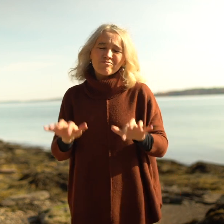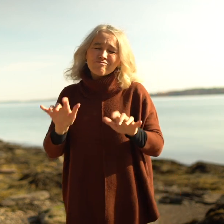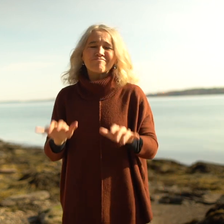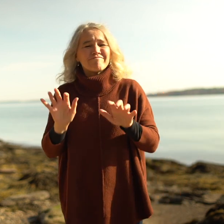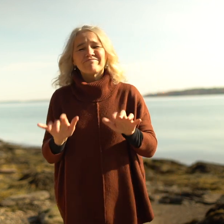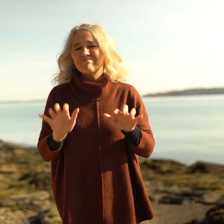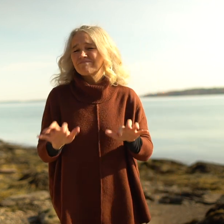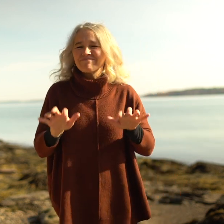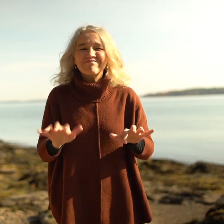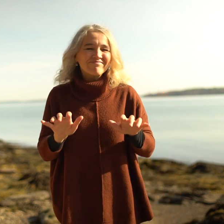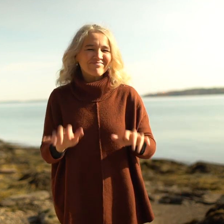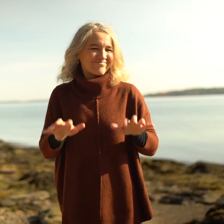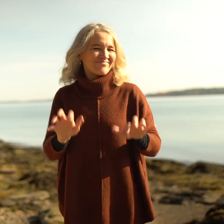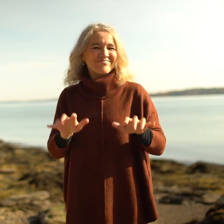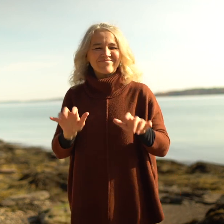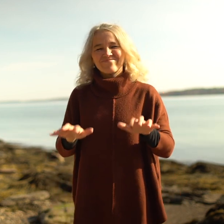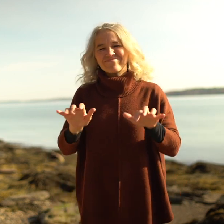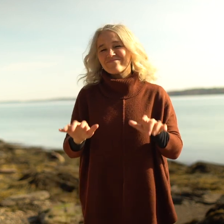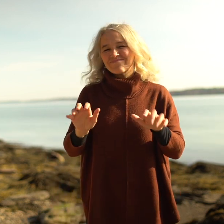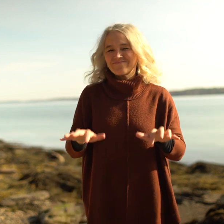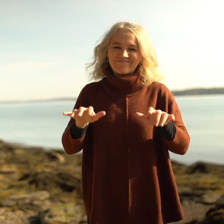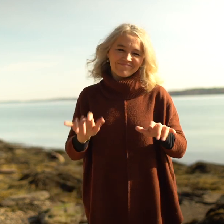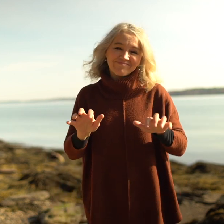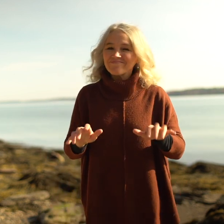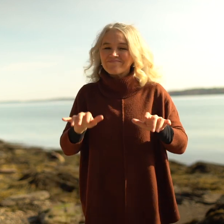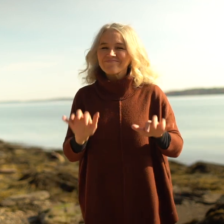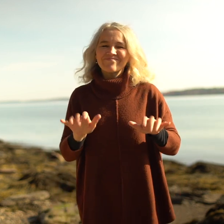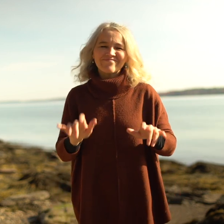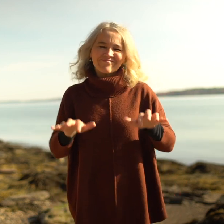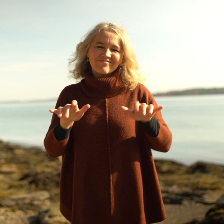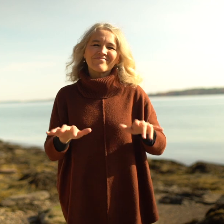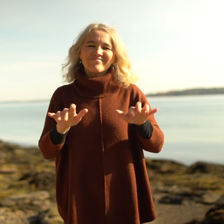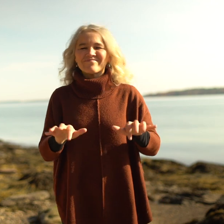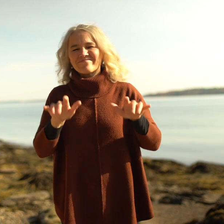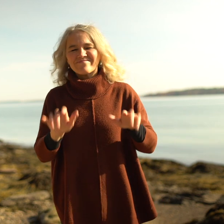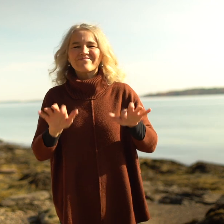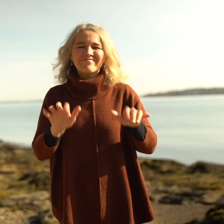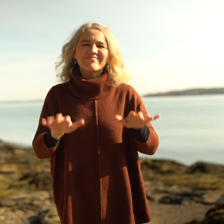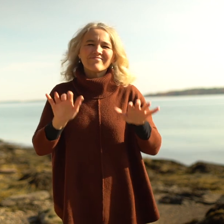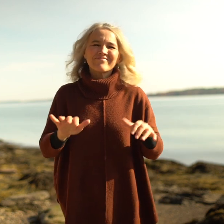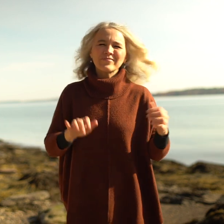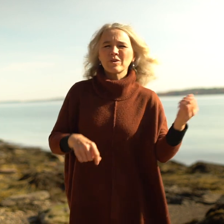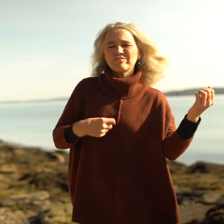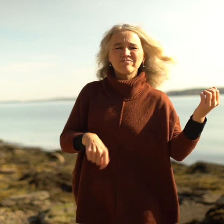[piano]